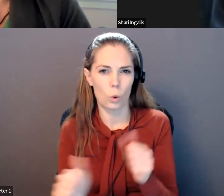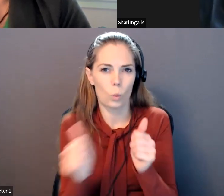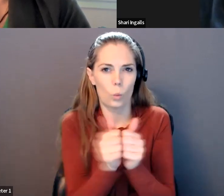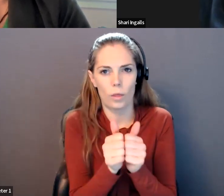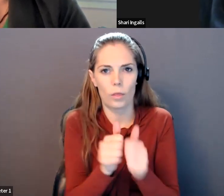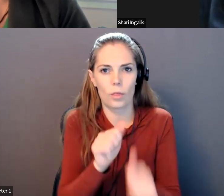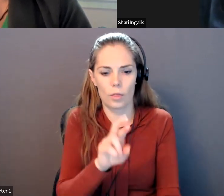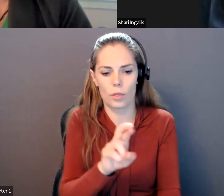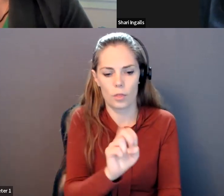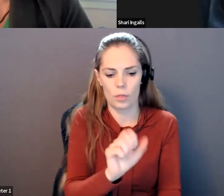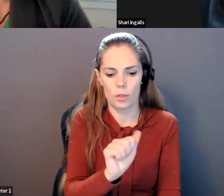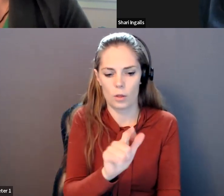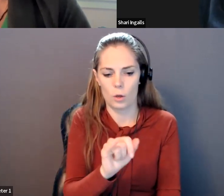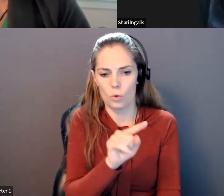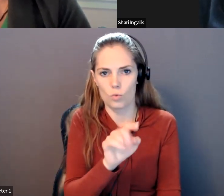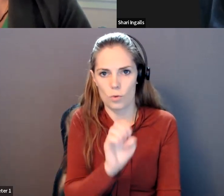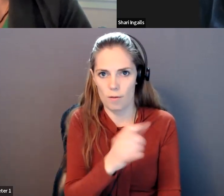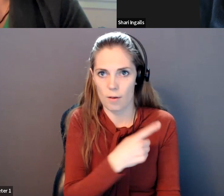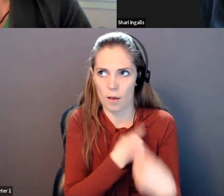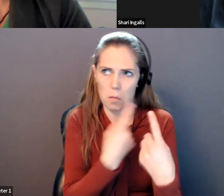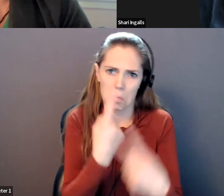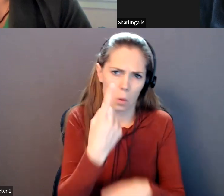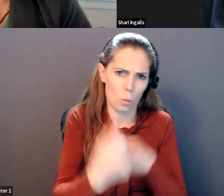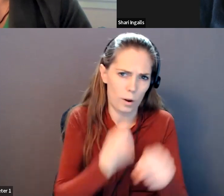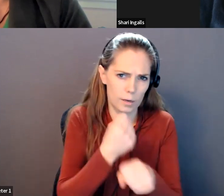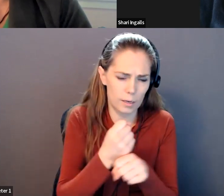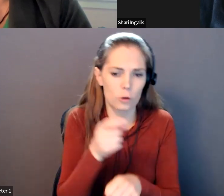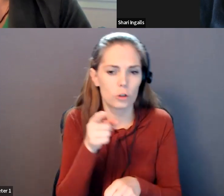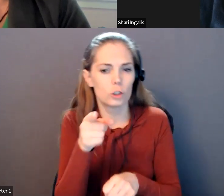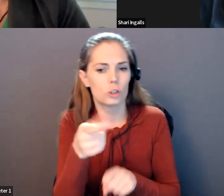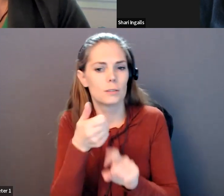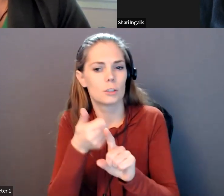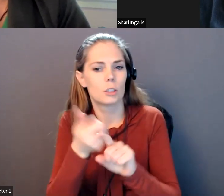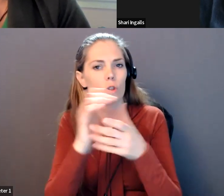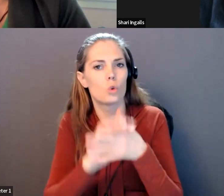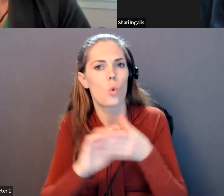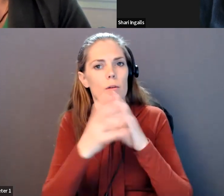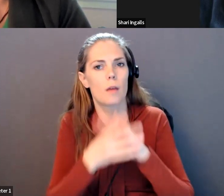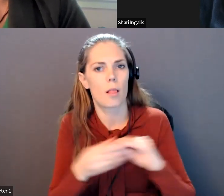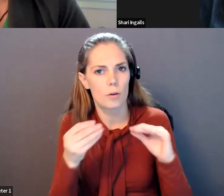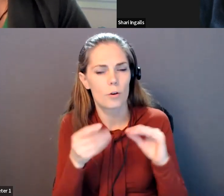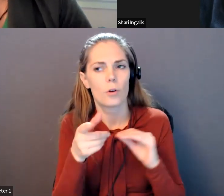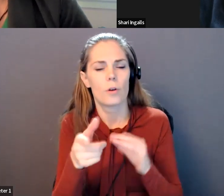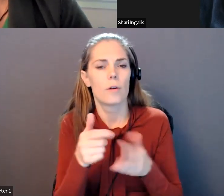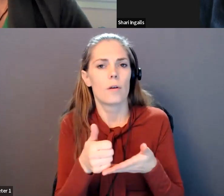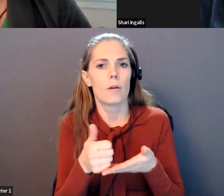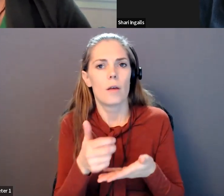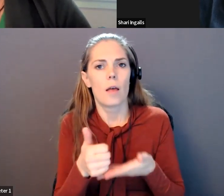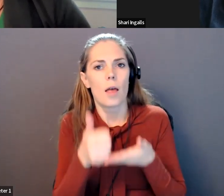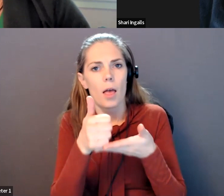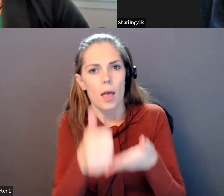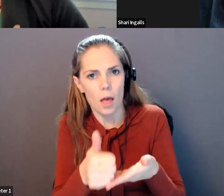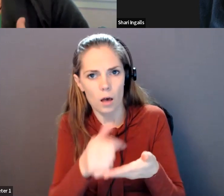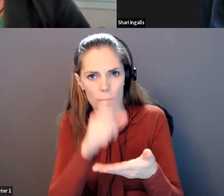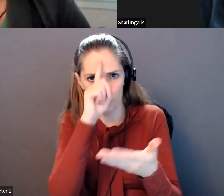Shari is part of our group of storytellers who really help to create resonance and connection